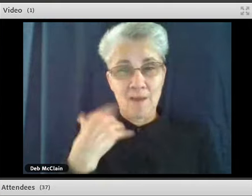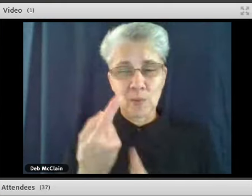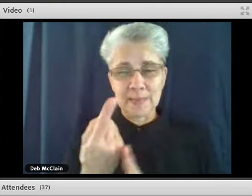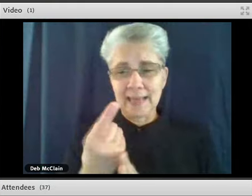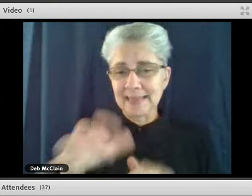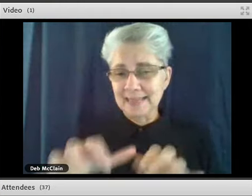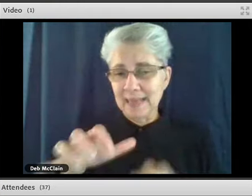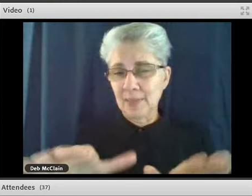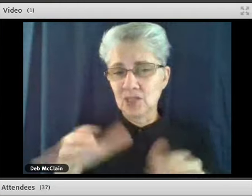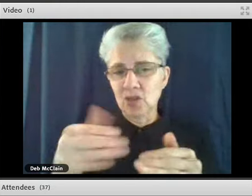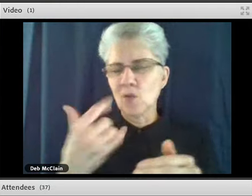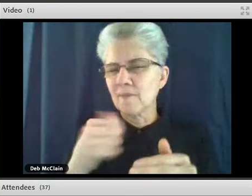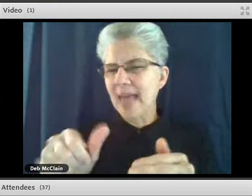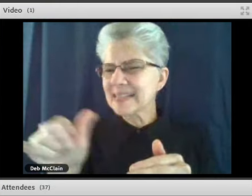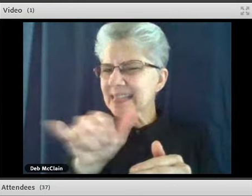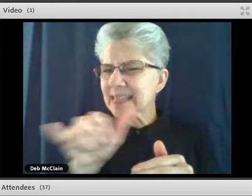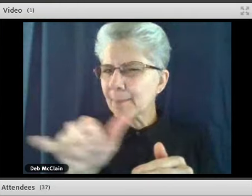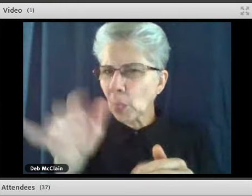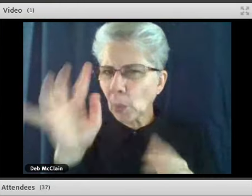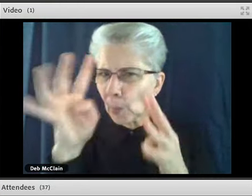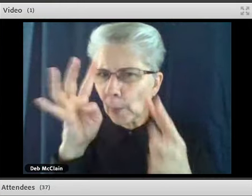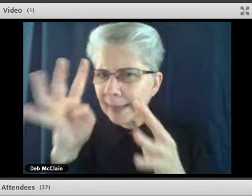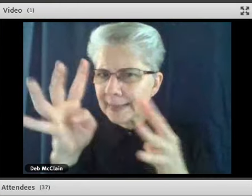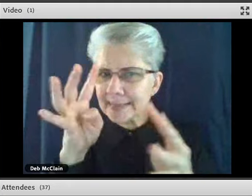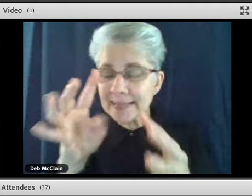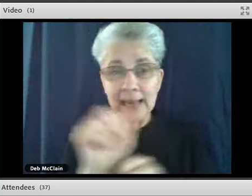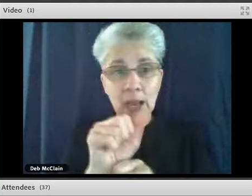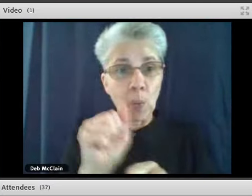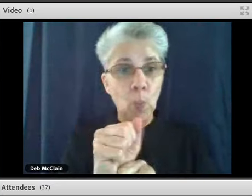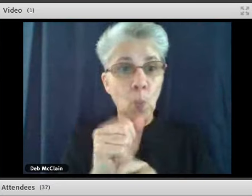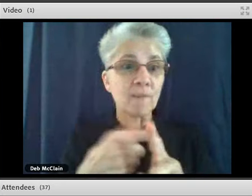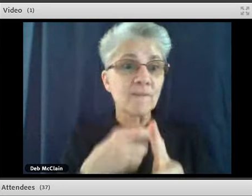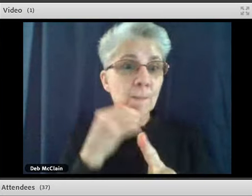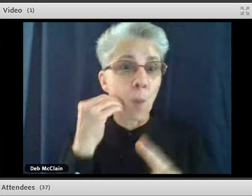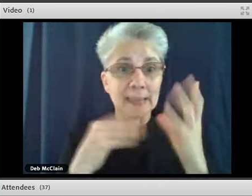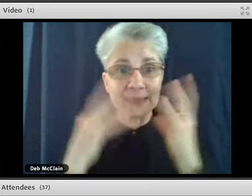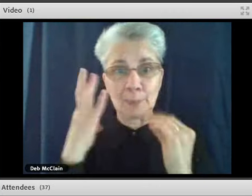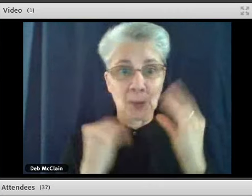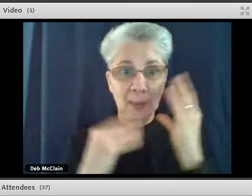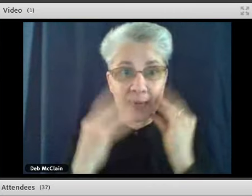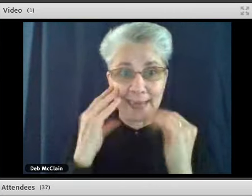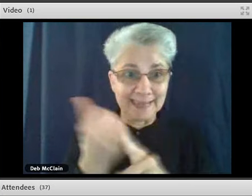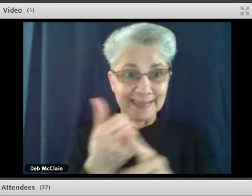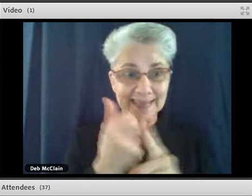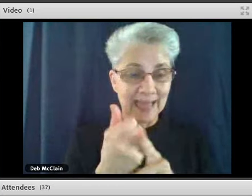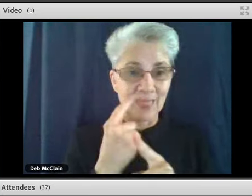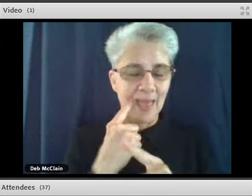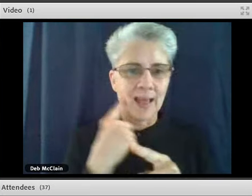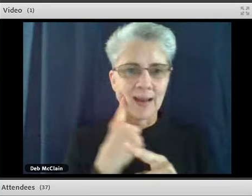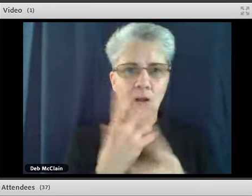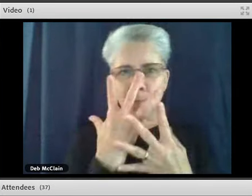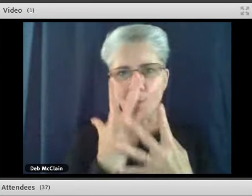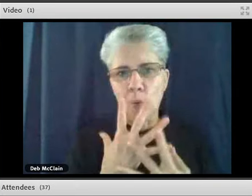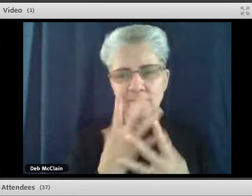If you have a second, type in the chat if you've had any similar crazy work-from-home experiences that are mortifying,